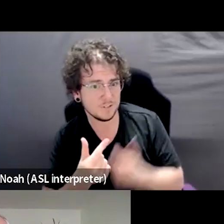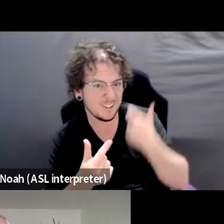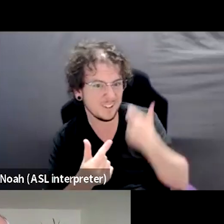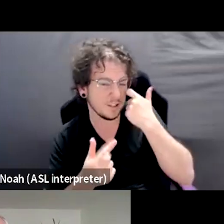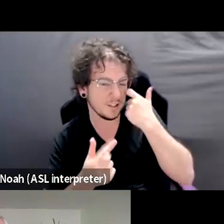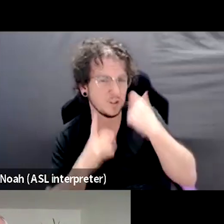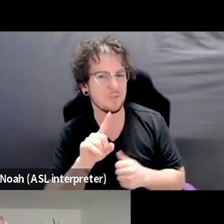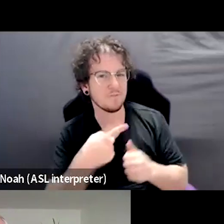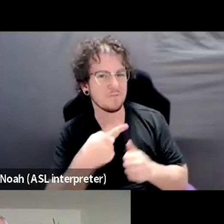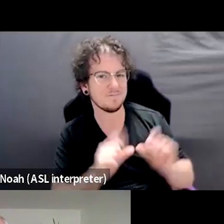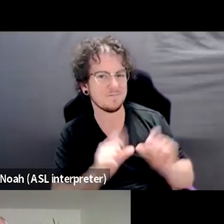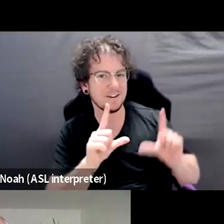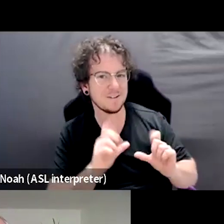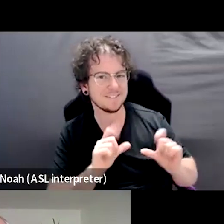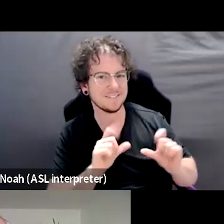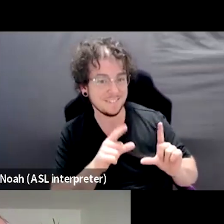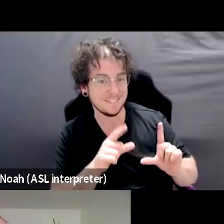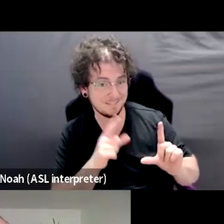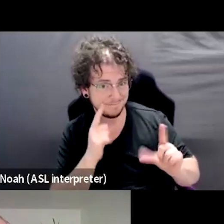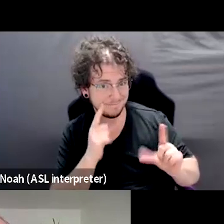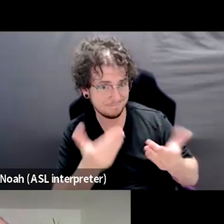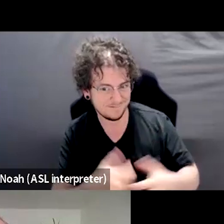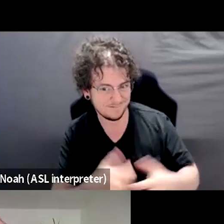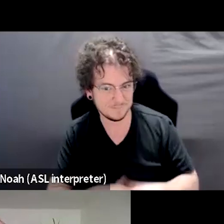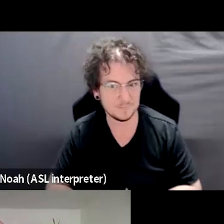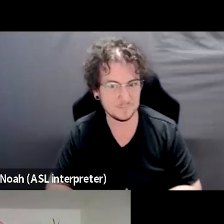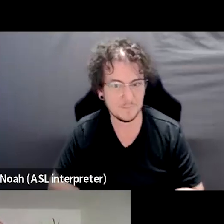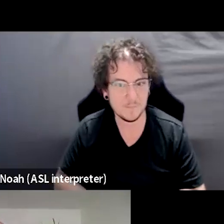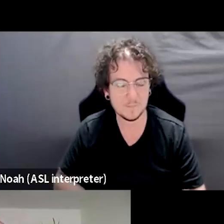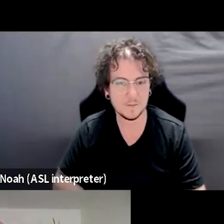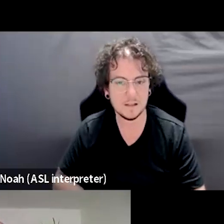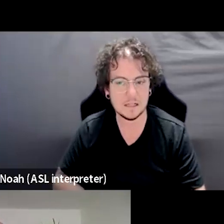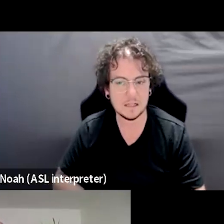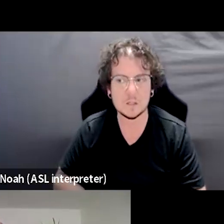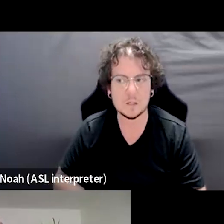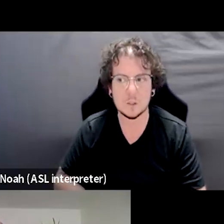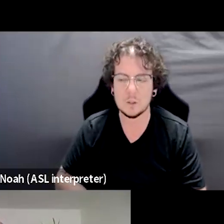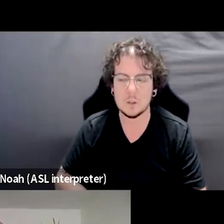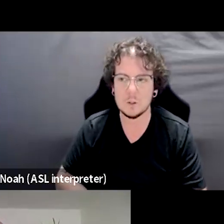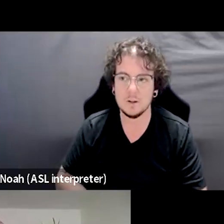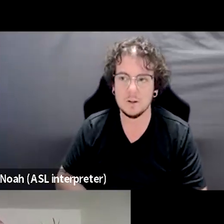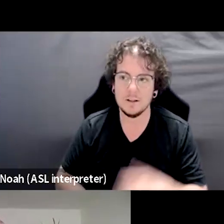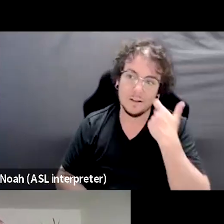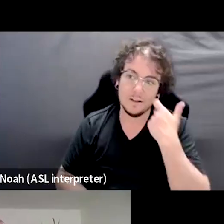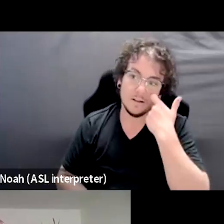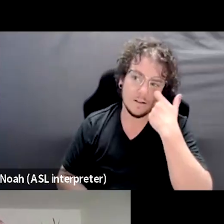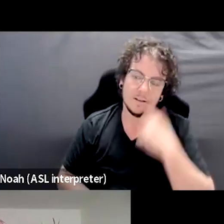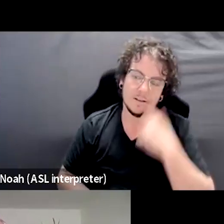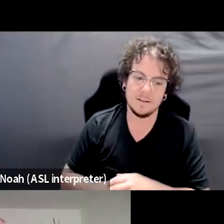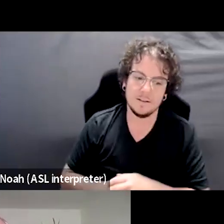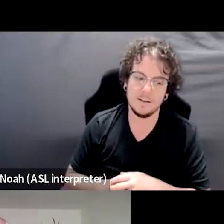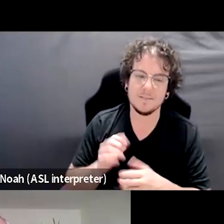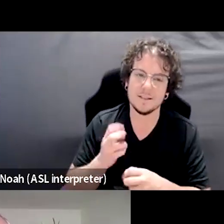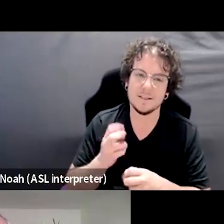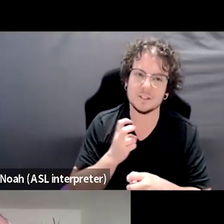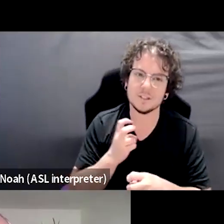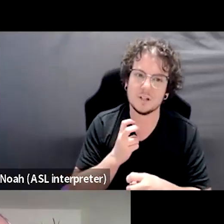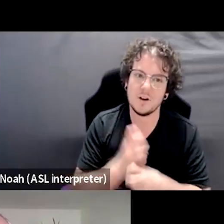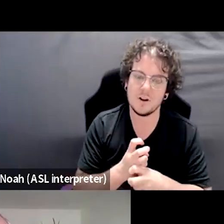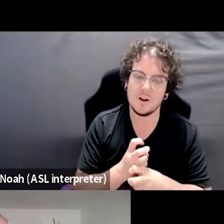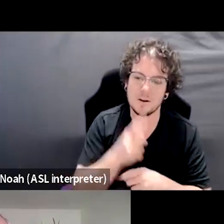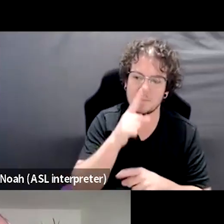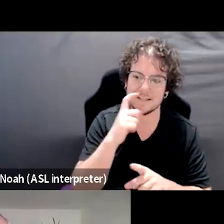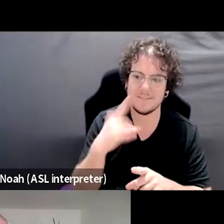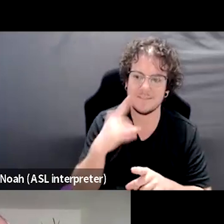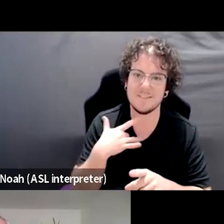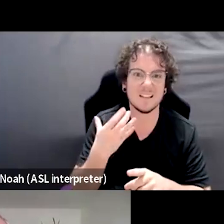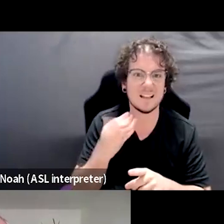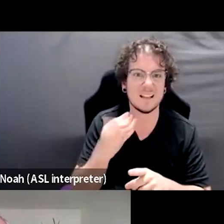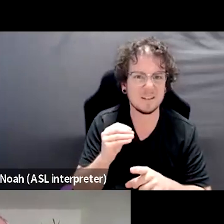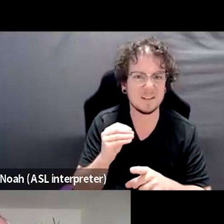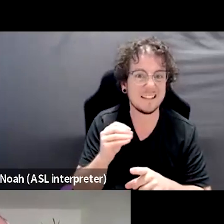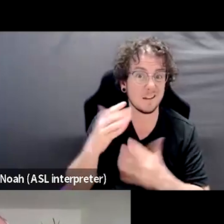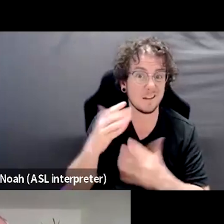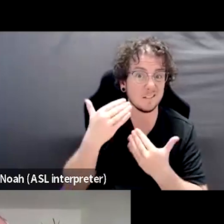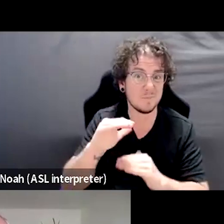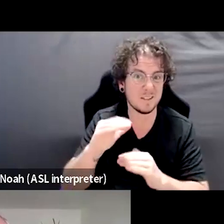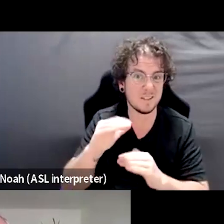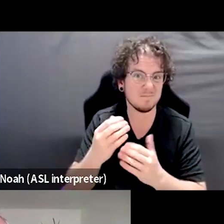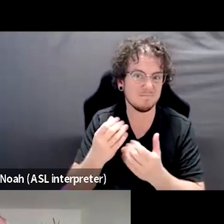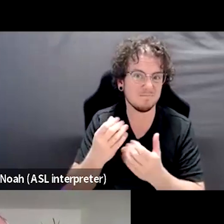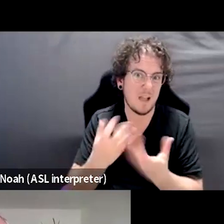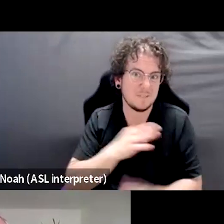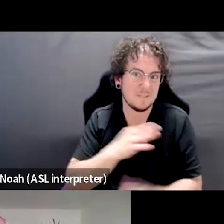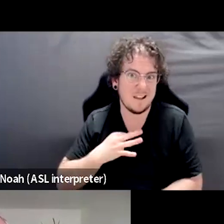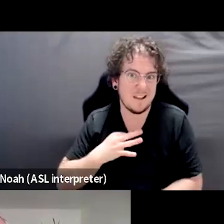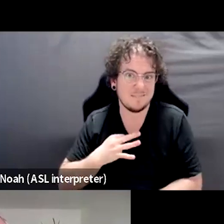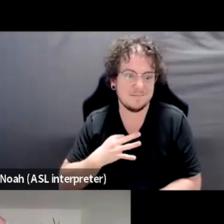Phuong: That's a hard one. I think companies are constrained by their size. So, I don't know that,